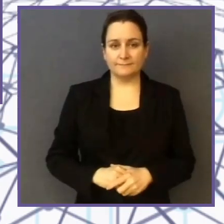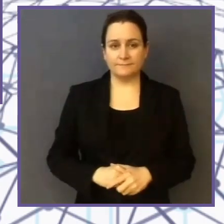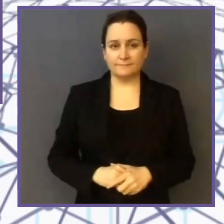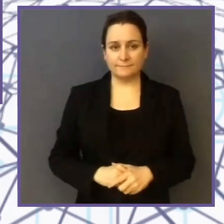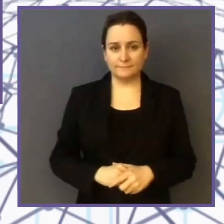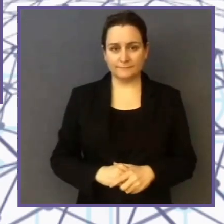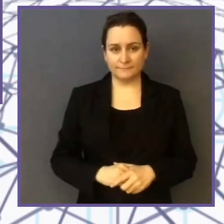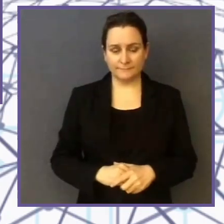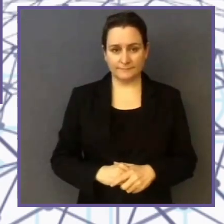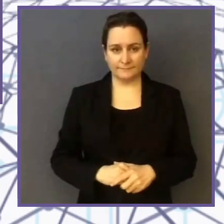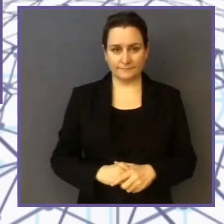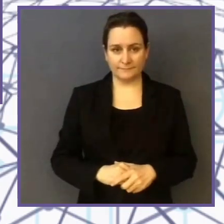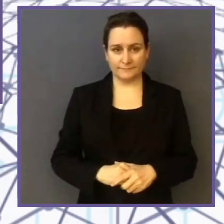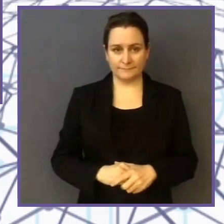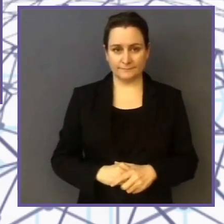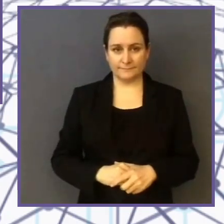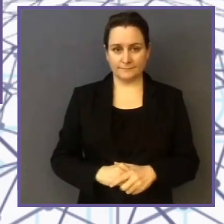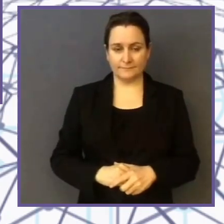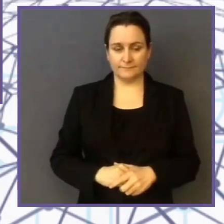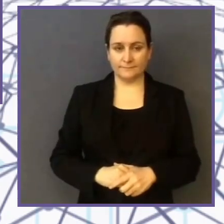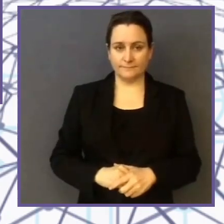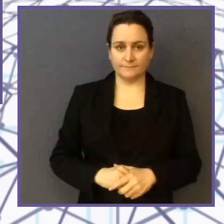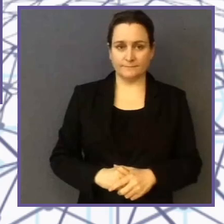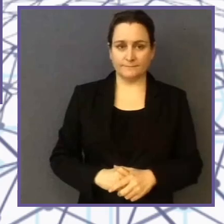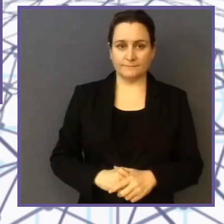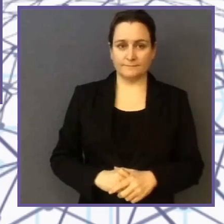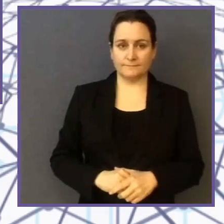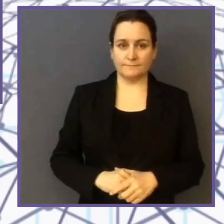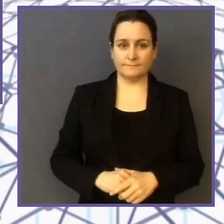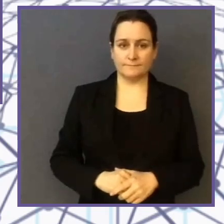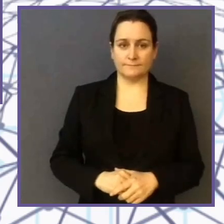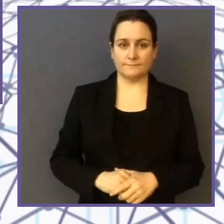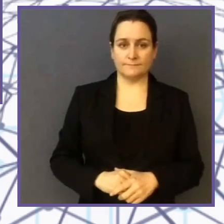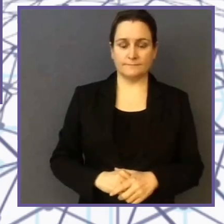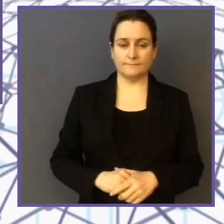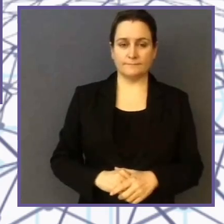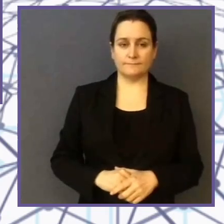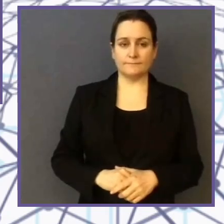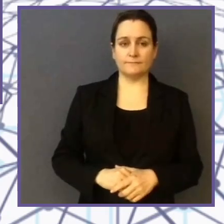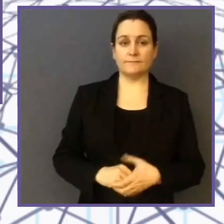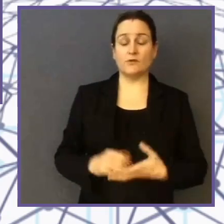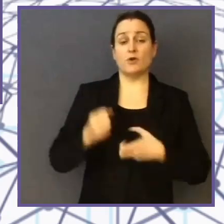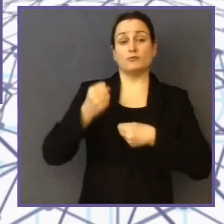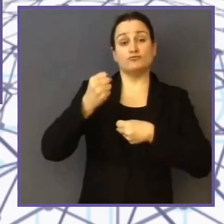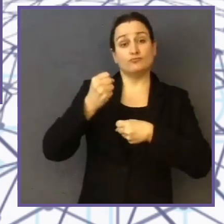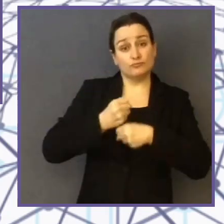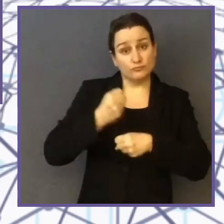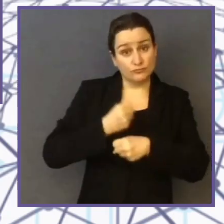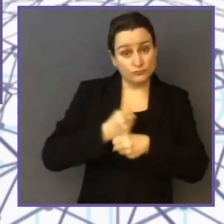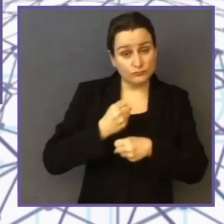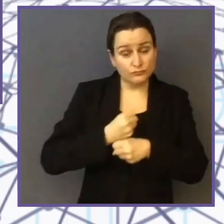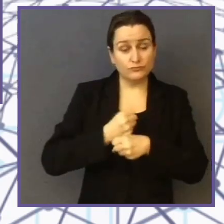spearheaded and really believe that there are actually six components to ensuring that